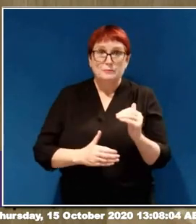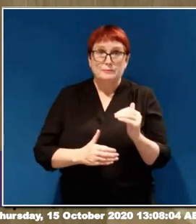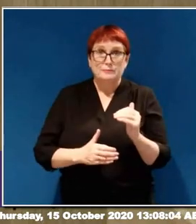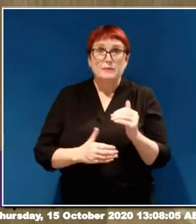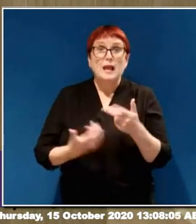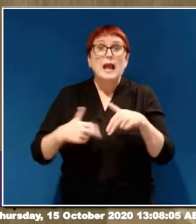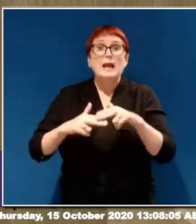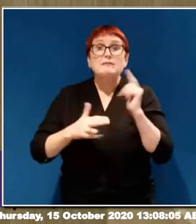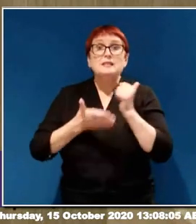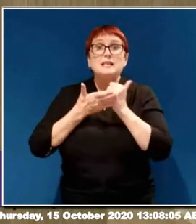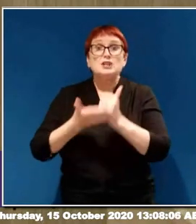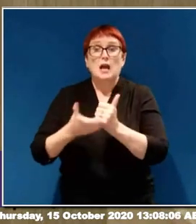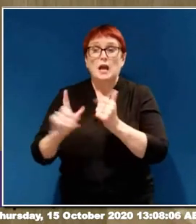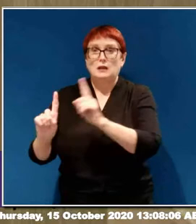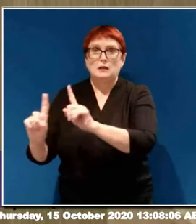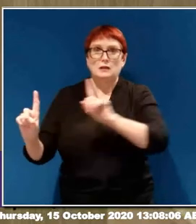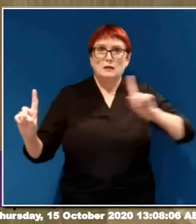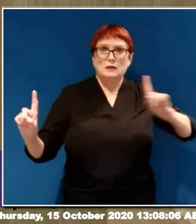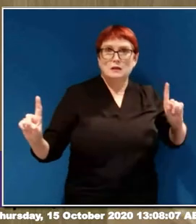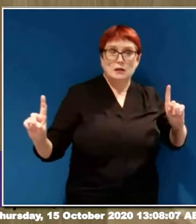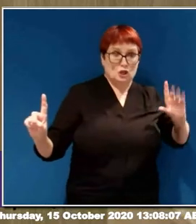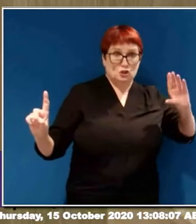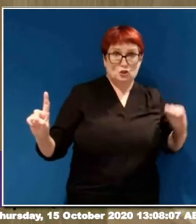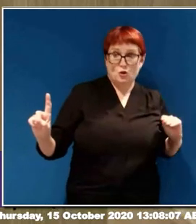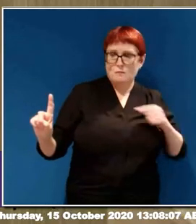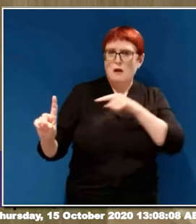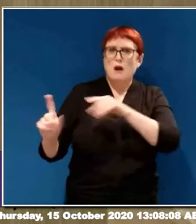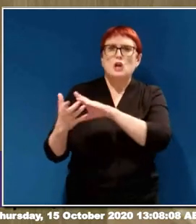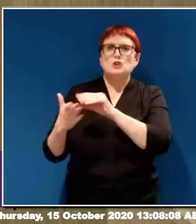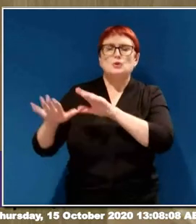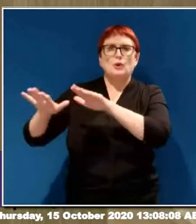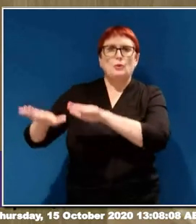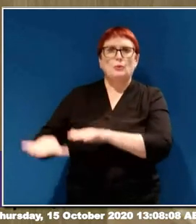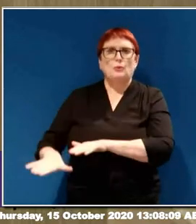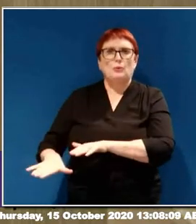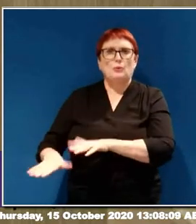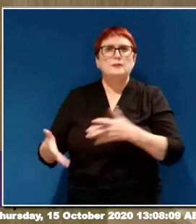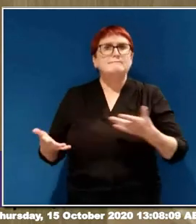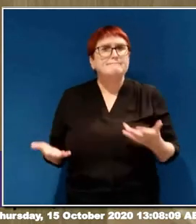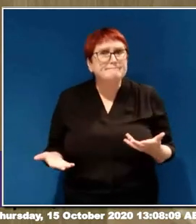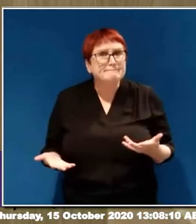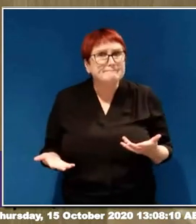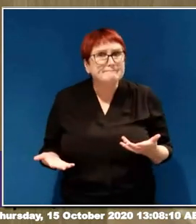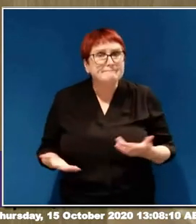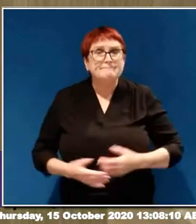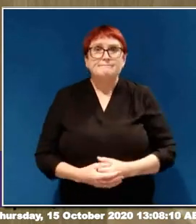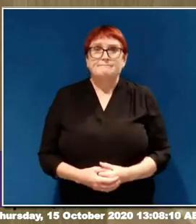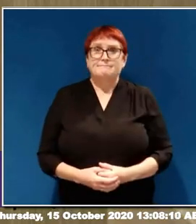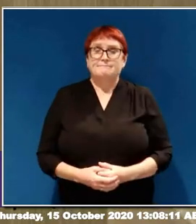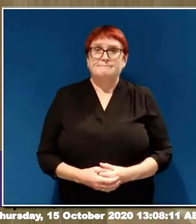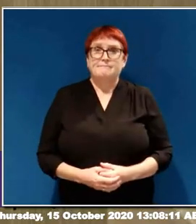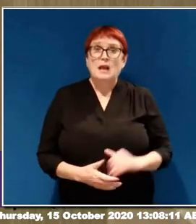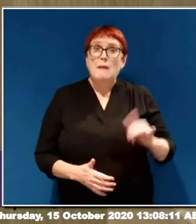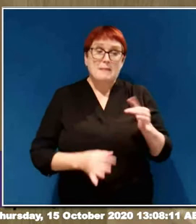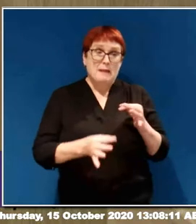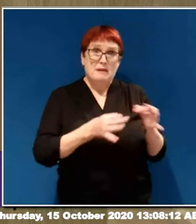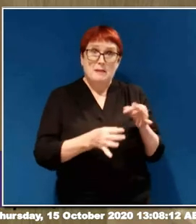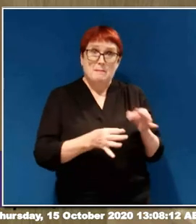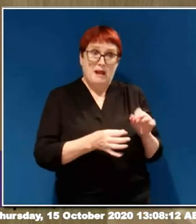So, in fact, you could see that that may not have been the correct adjustment for that student in that circumstance.